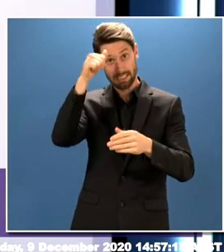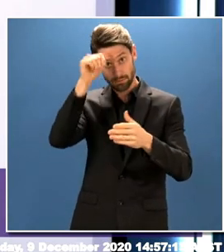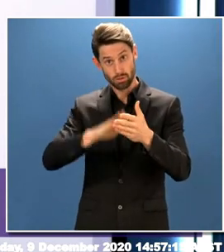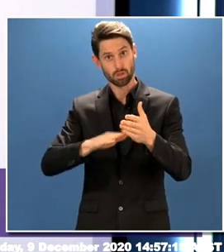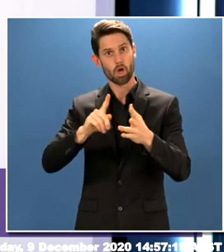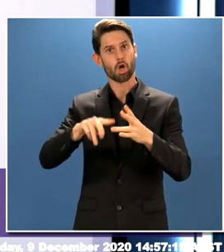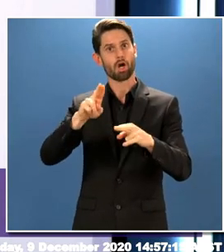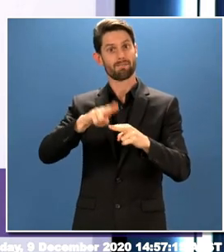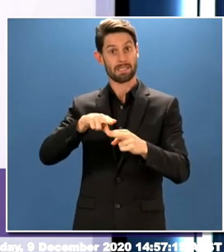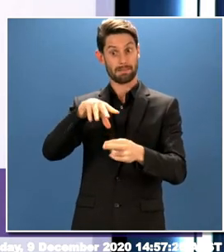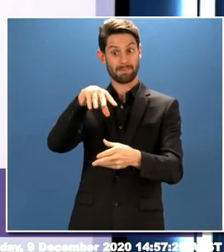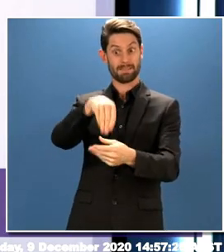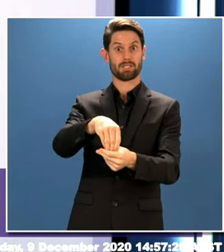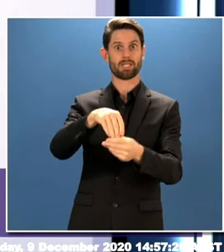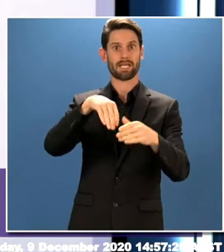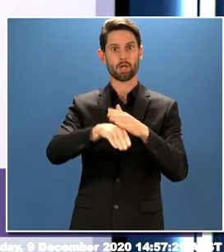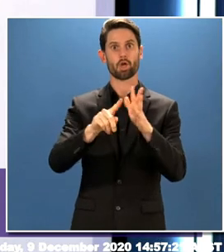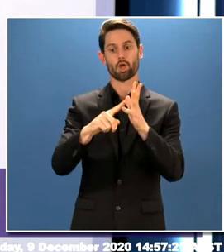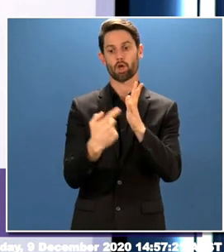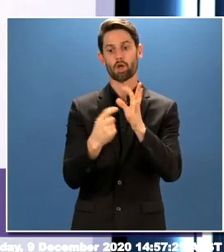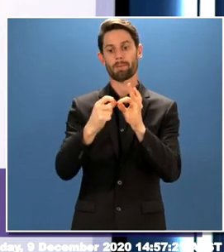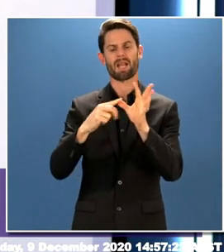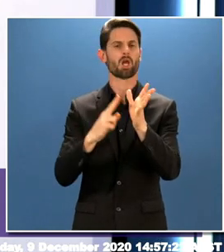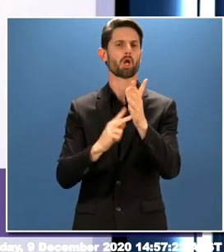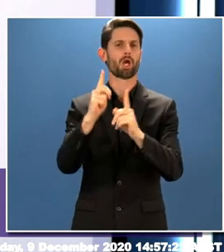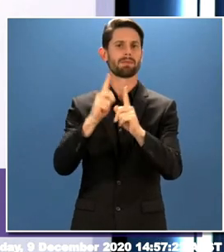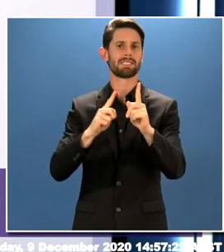spaces by children with diverse mobility,"